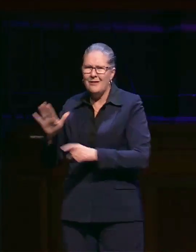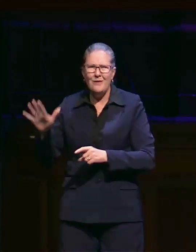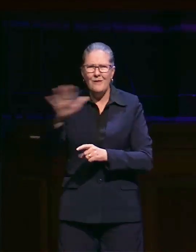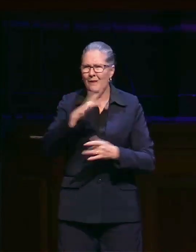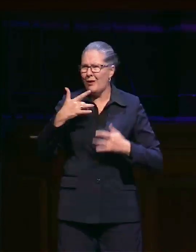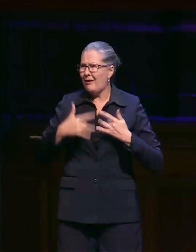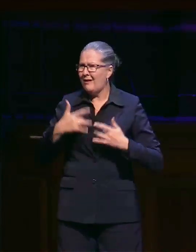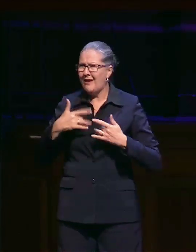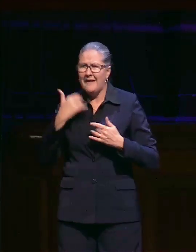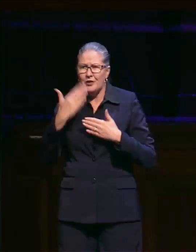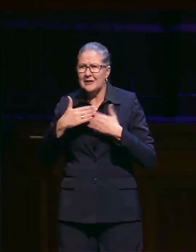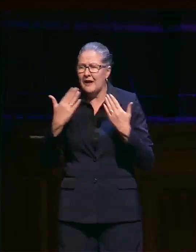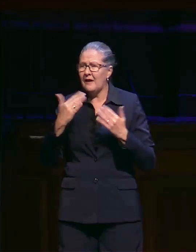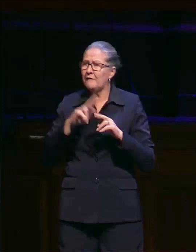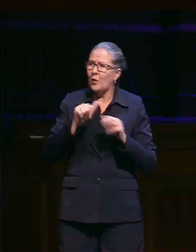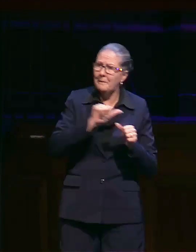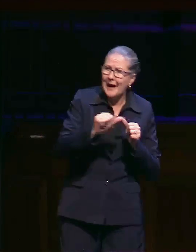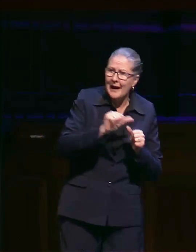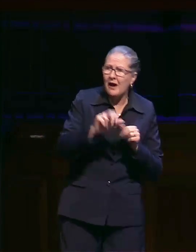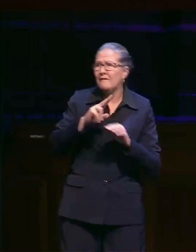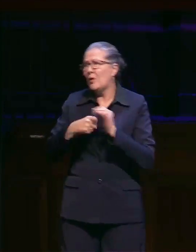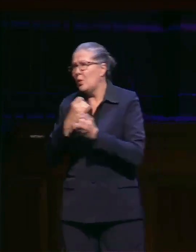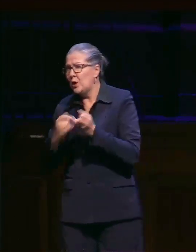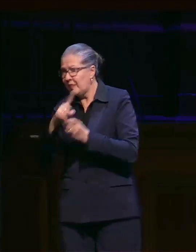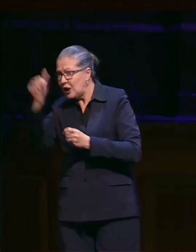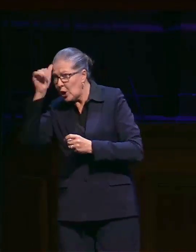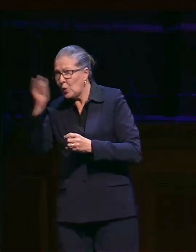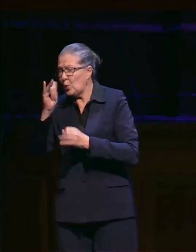worse whether they know it or believe it we make decisions that impact on their